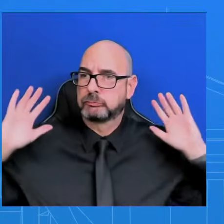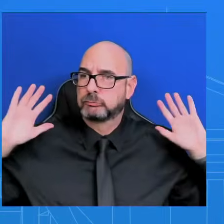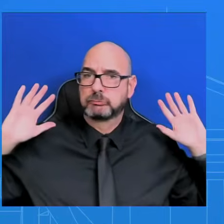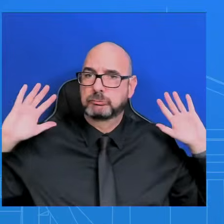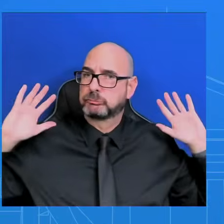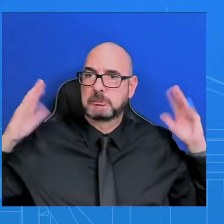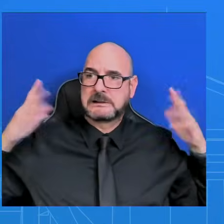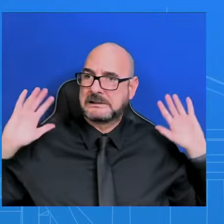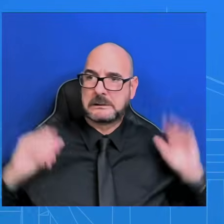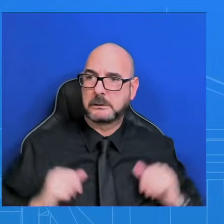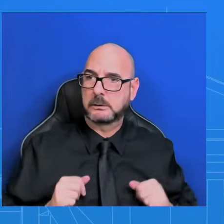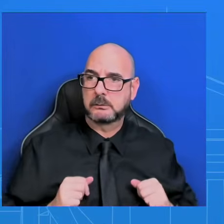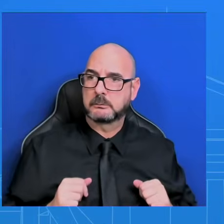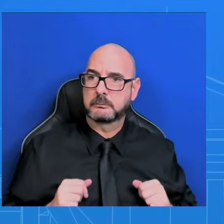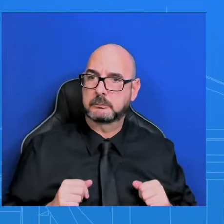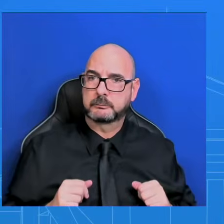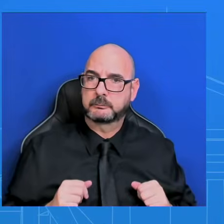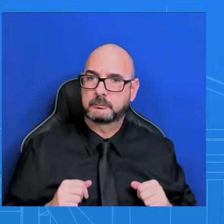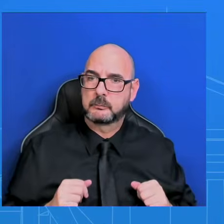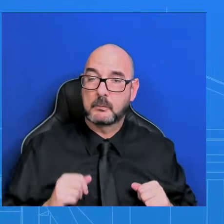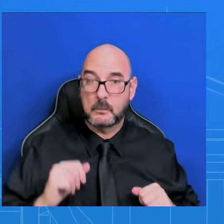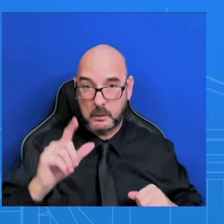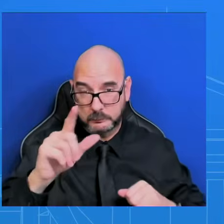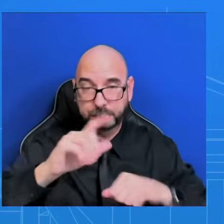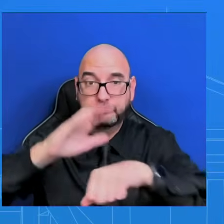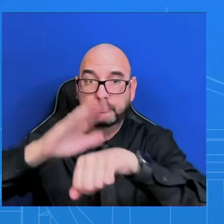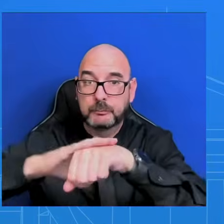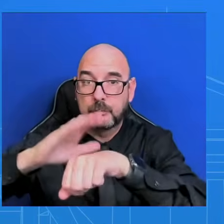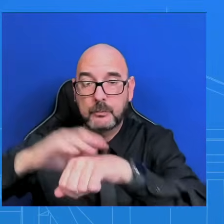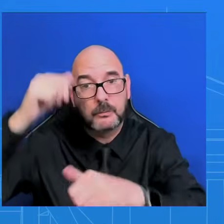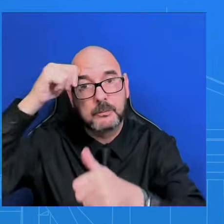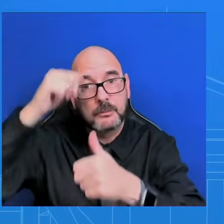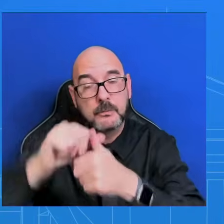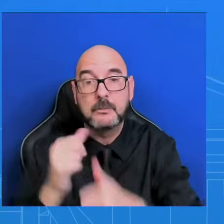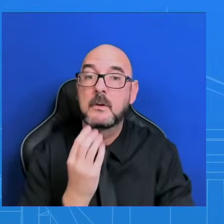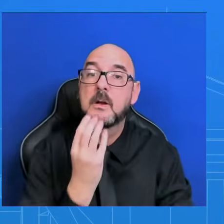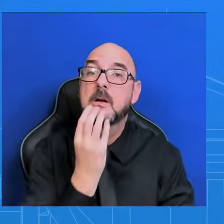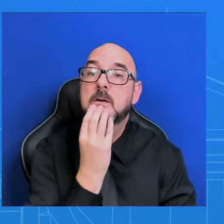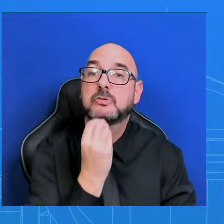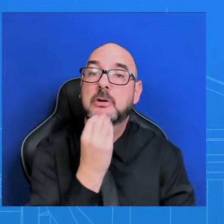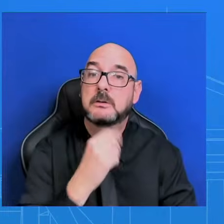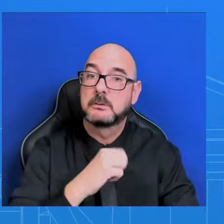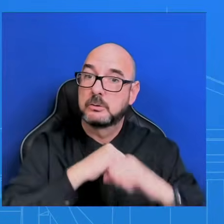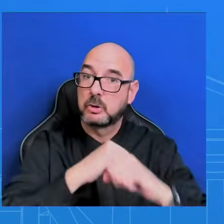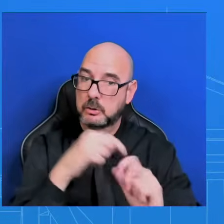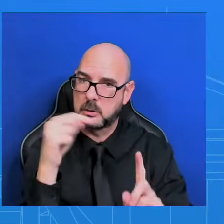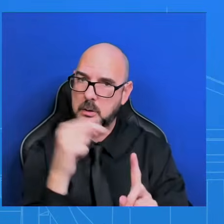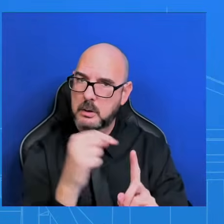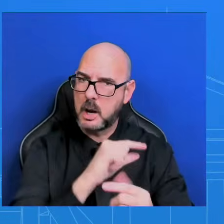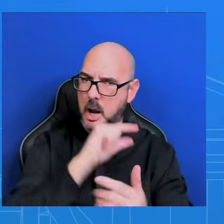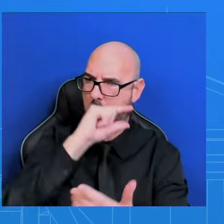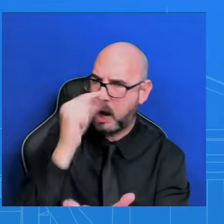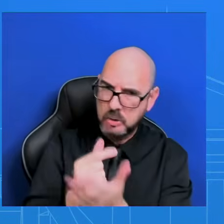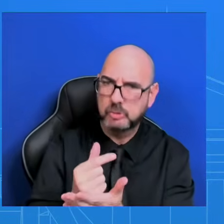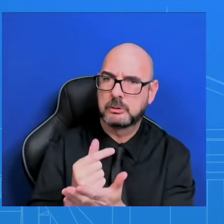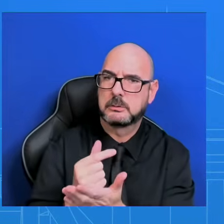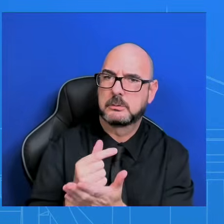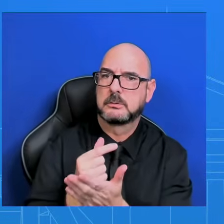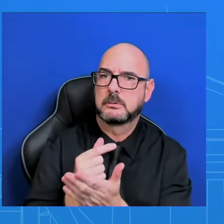with Israel's security also guaranteed. He still believes in that, and we're going to continue to talk to our Israeli counterparts.